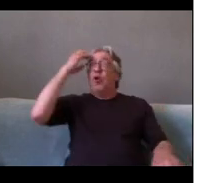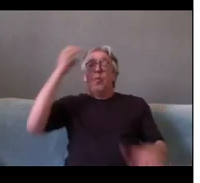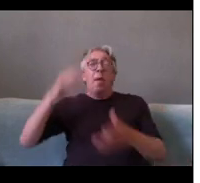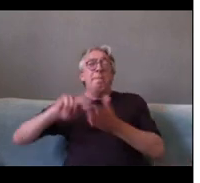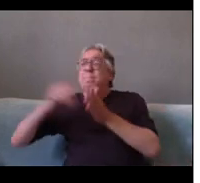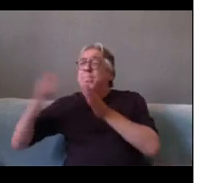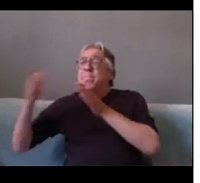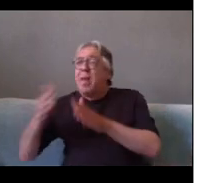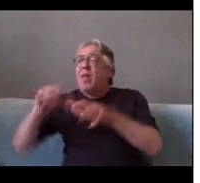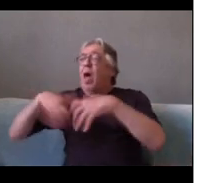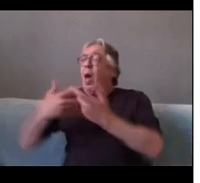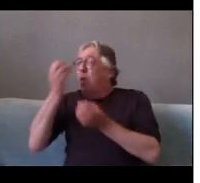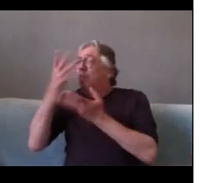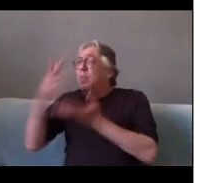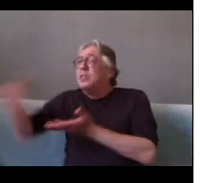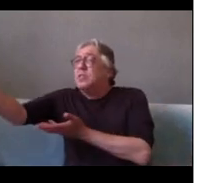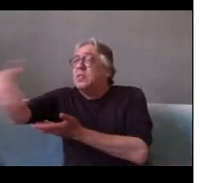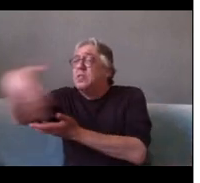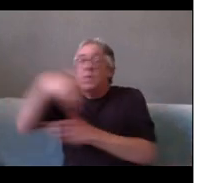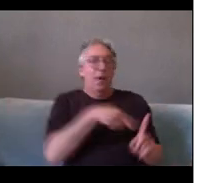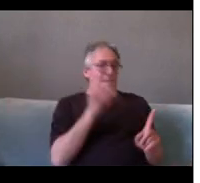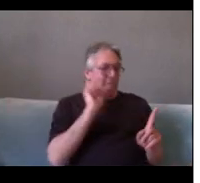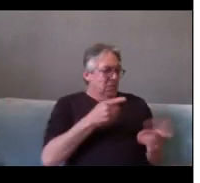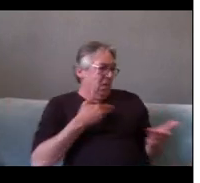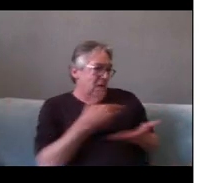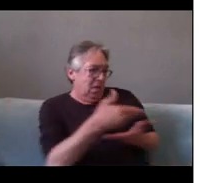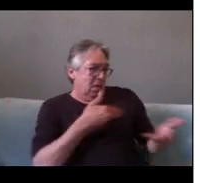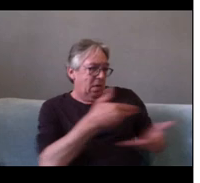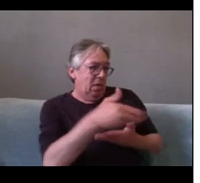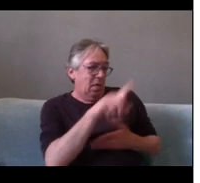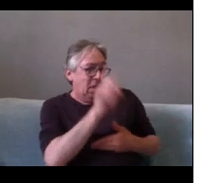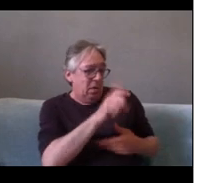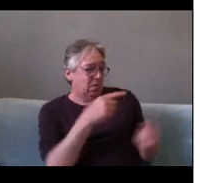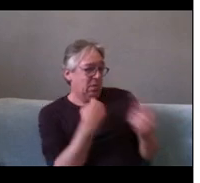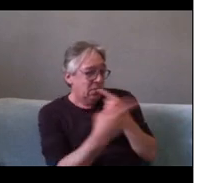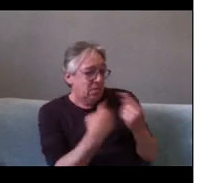you should be consulting and talking to people with disabilities.